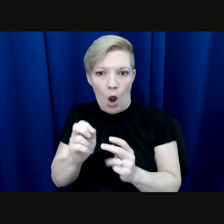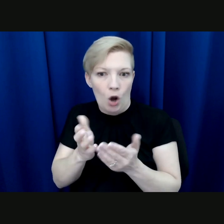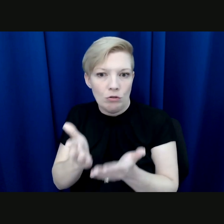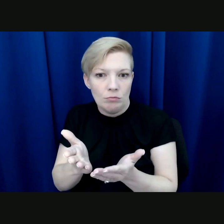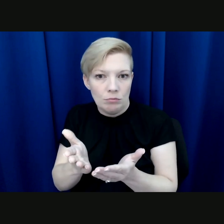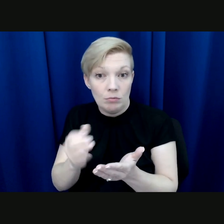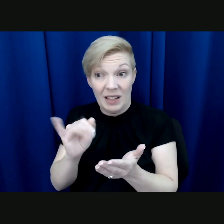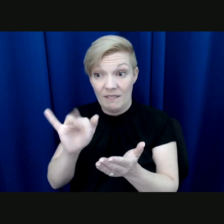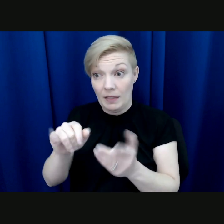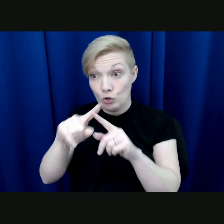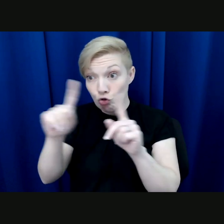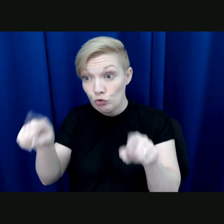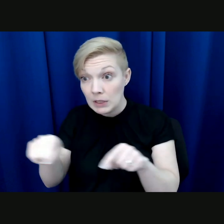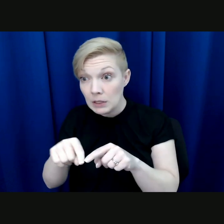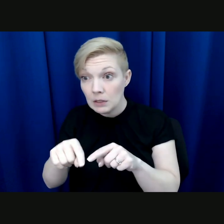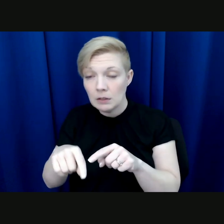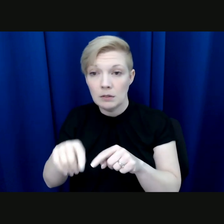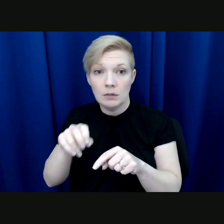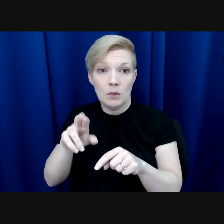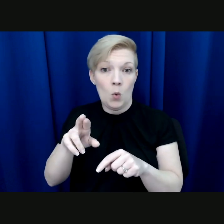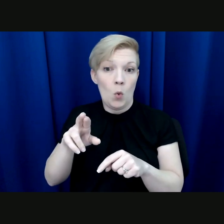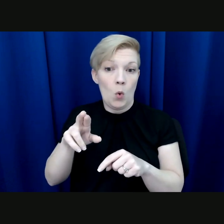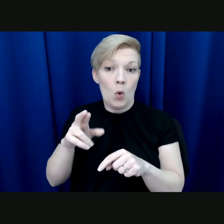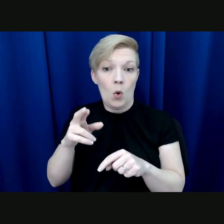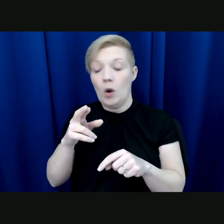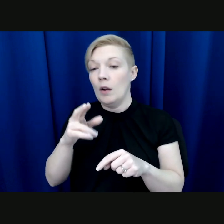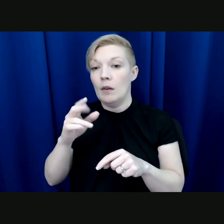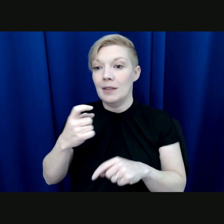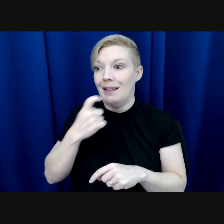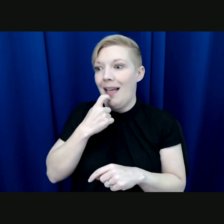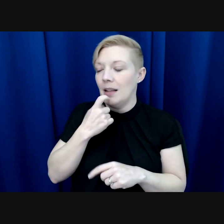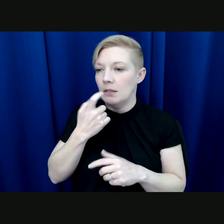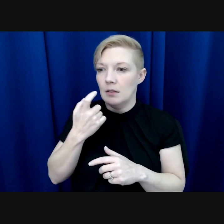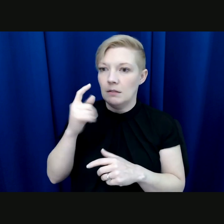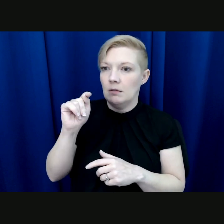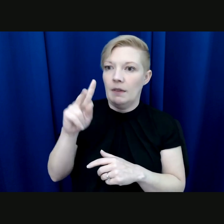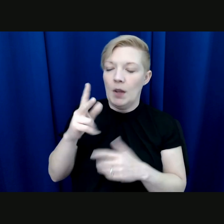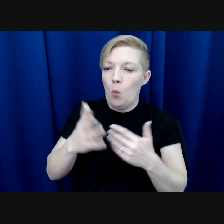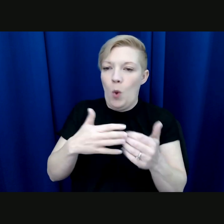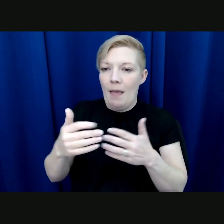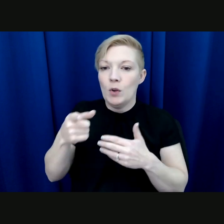if it's on a, you know, there's a glass and it's still TV. You know, you may call it something else,